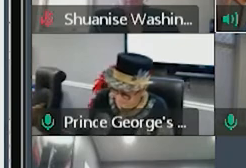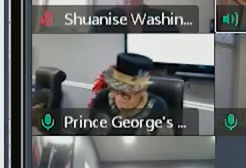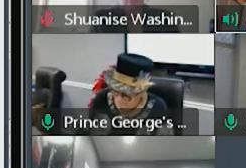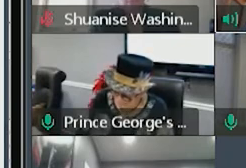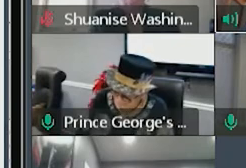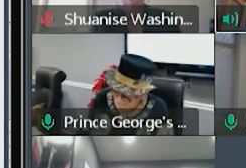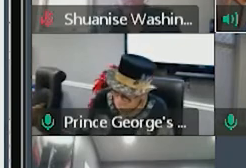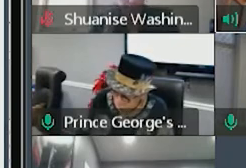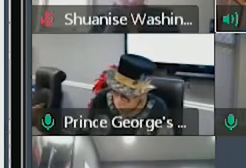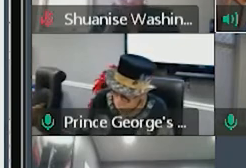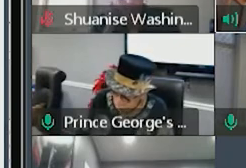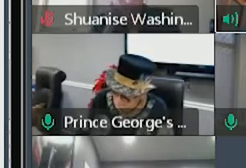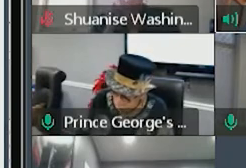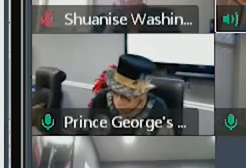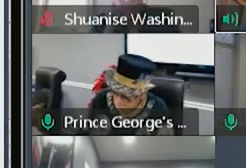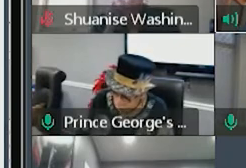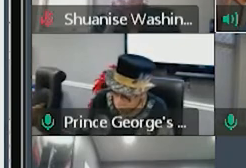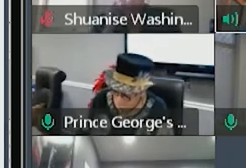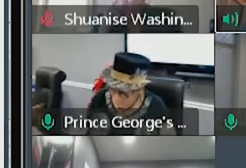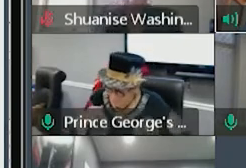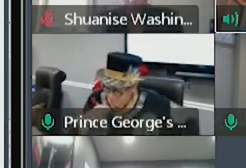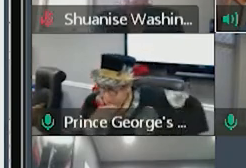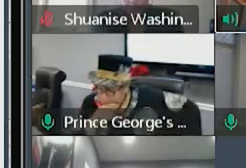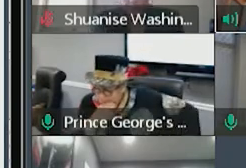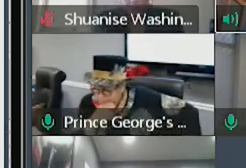a detailed site plan DSP two zero zero two eight,